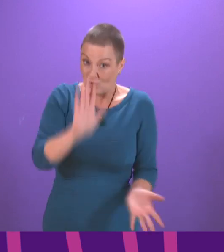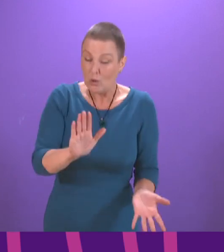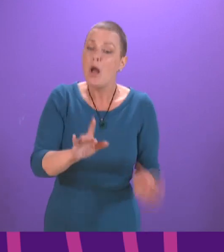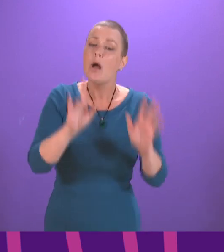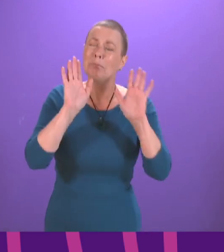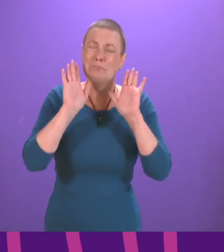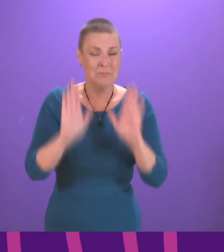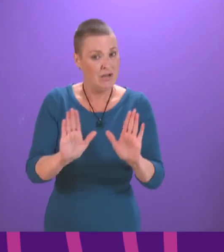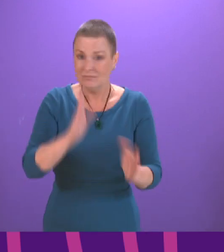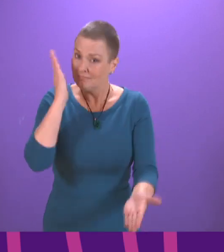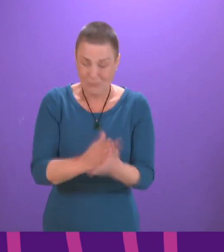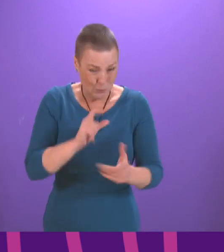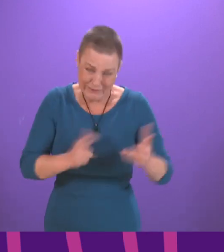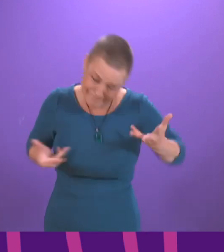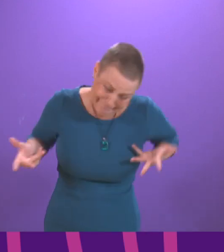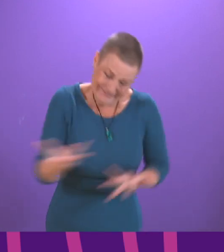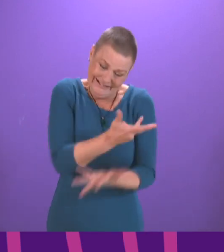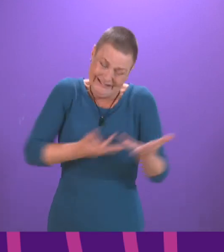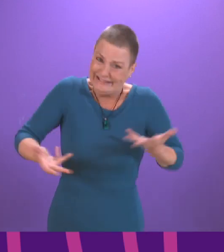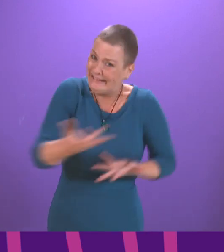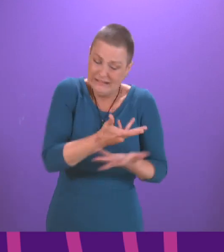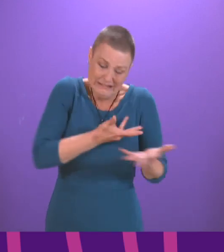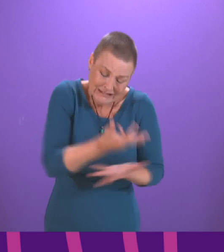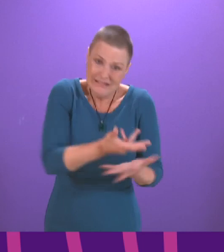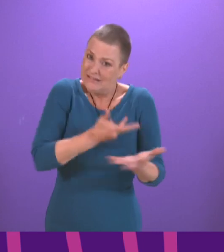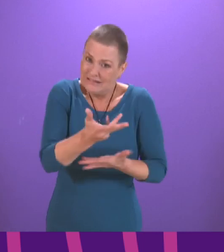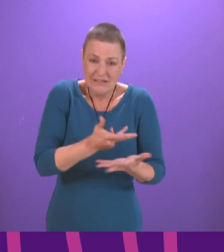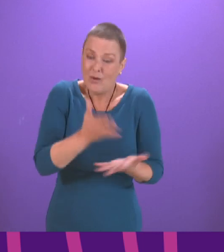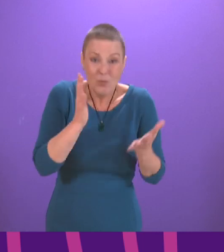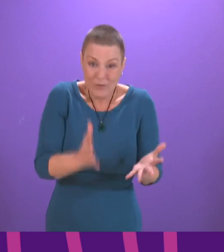After significant consideration and consultation, the Scottish Government has reluctantly confirmed